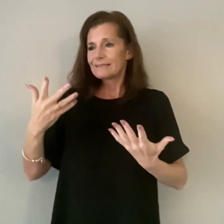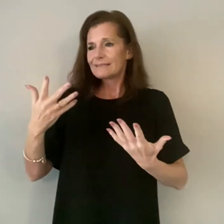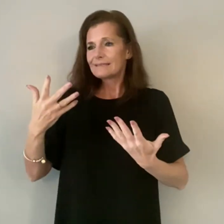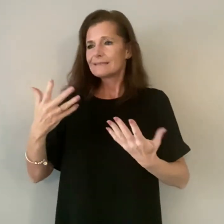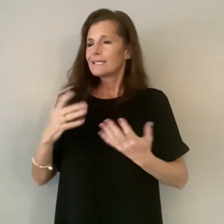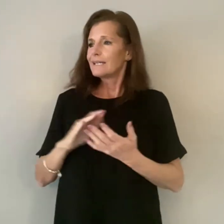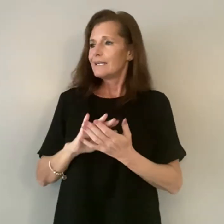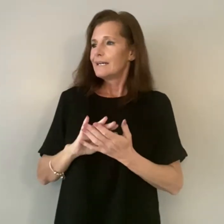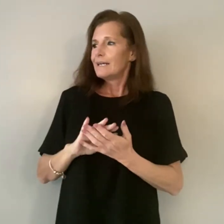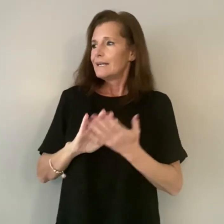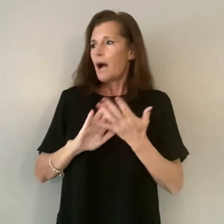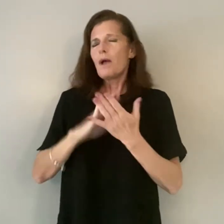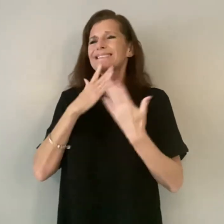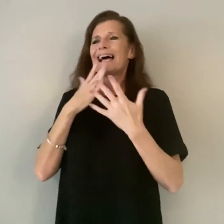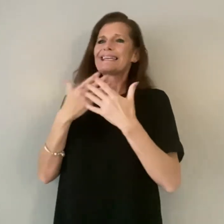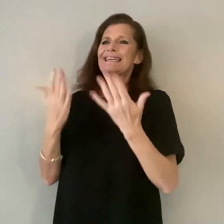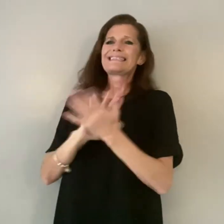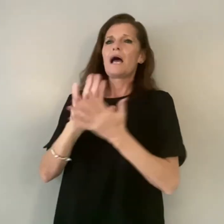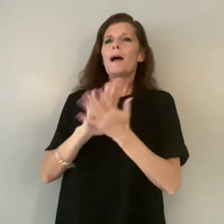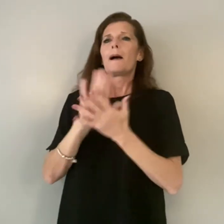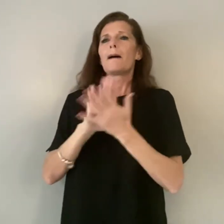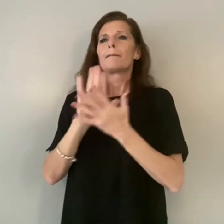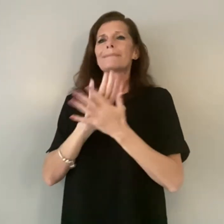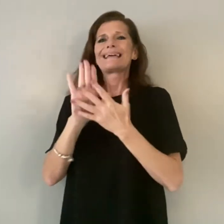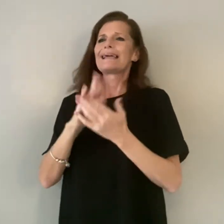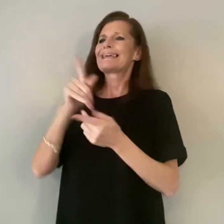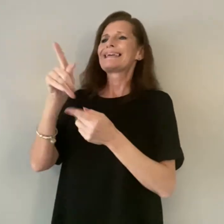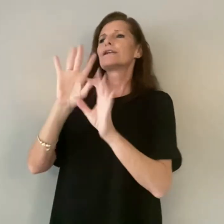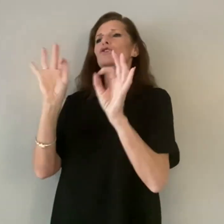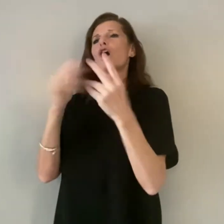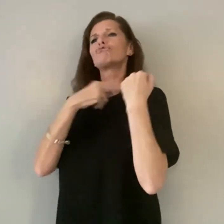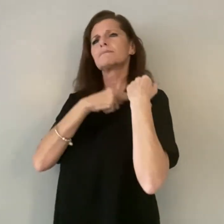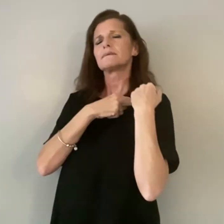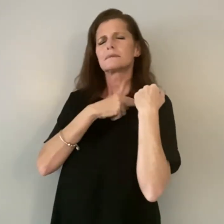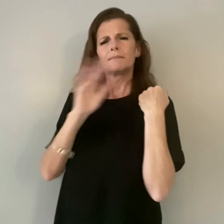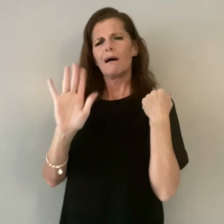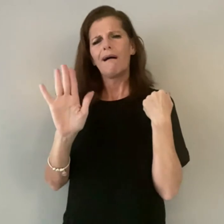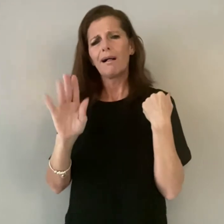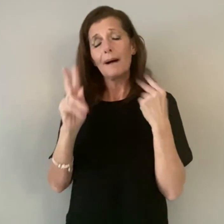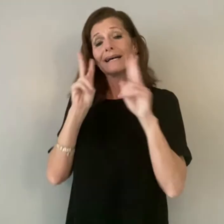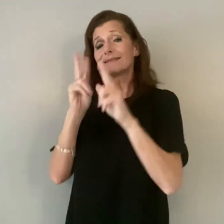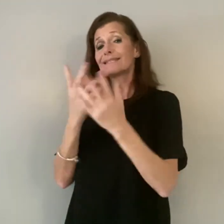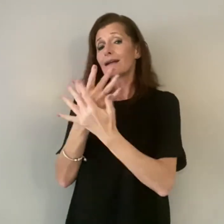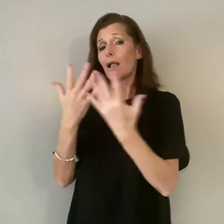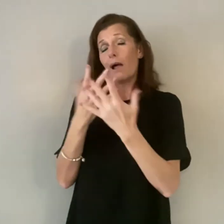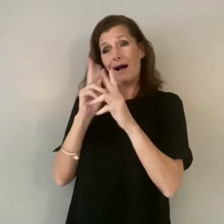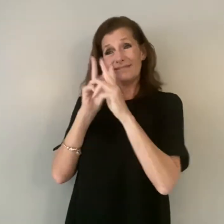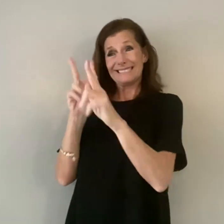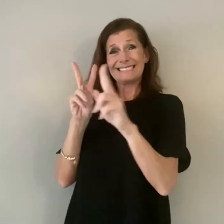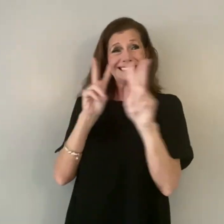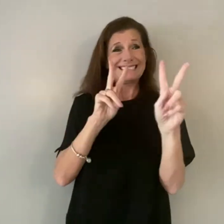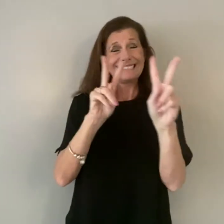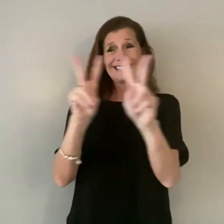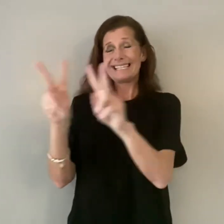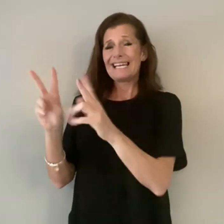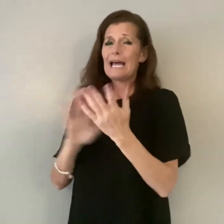Don't use it as a disclaimer to like absolve people of their responsibility. I see that happen a lot and observed that.